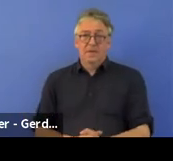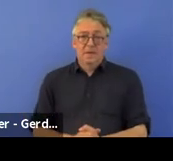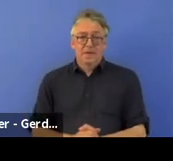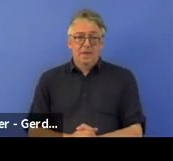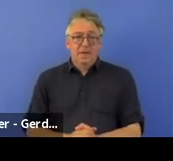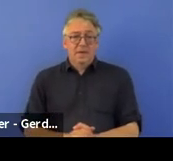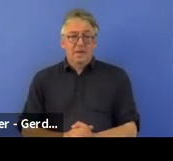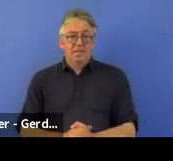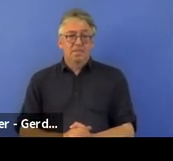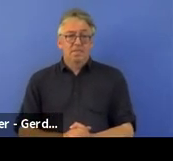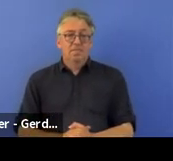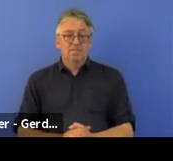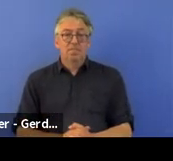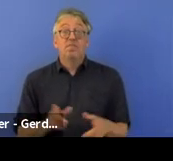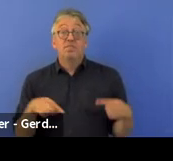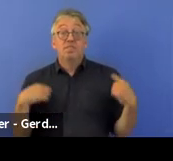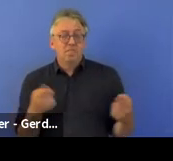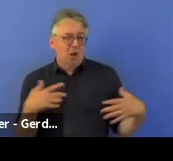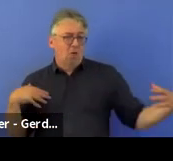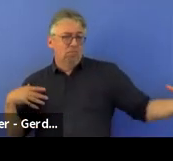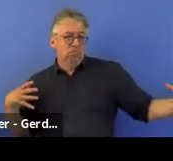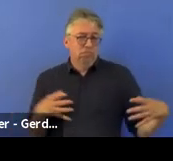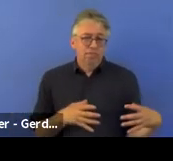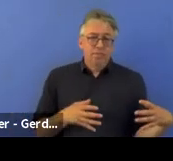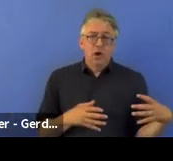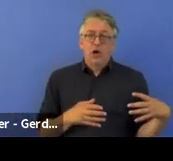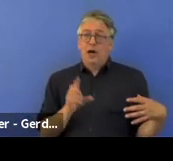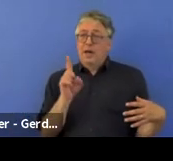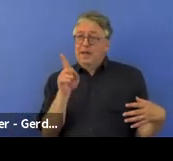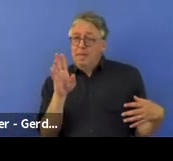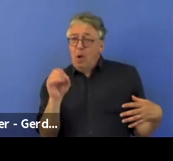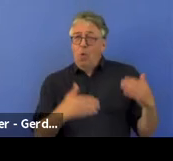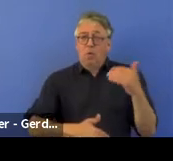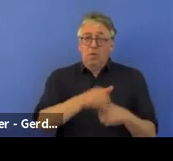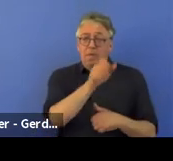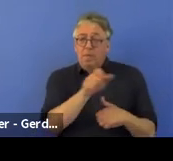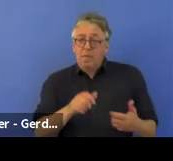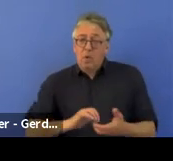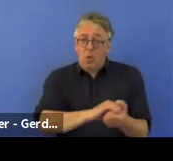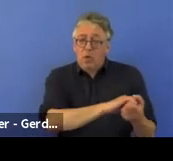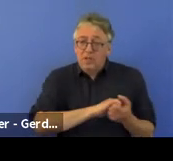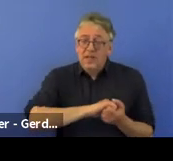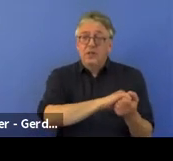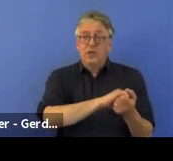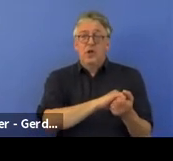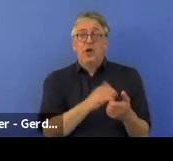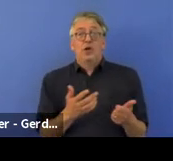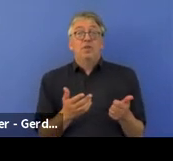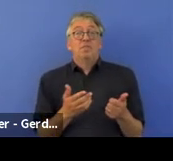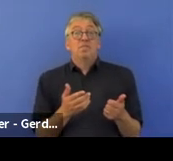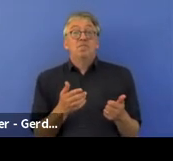have a say in all decision making. CCYDN works globally in partnership with other